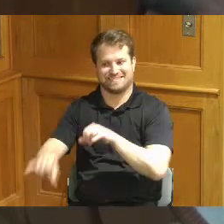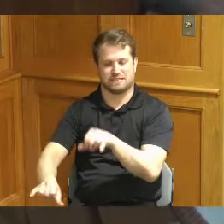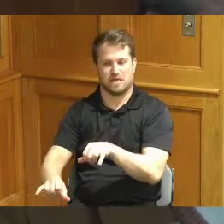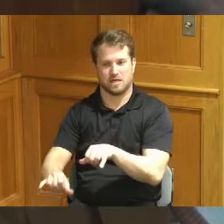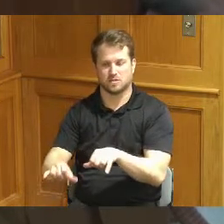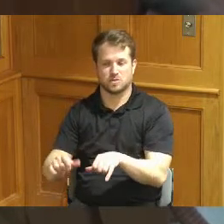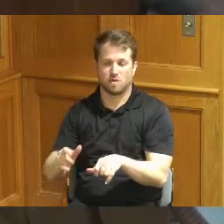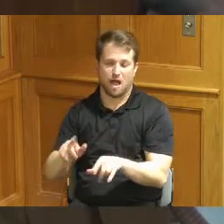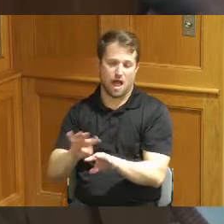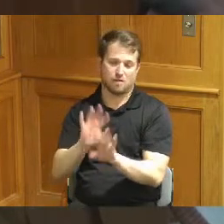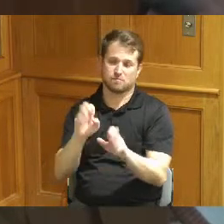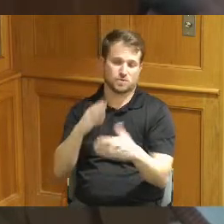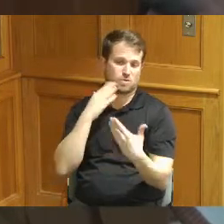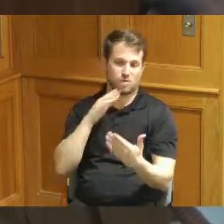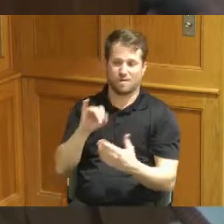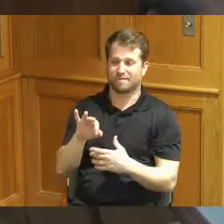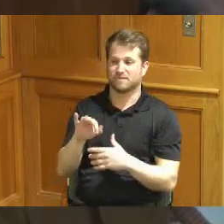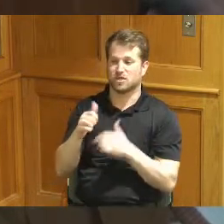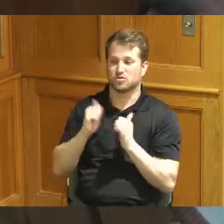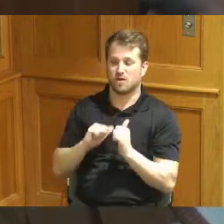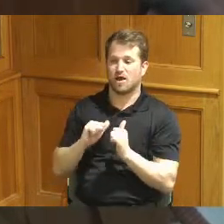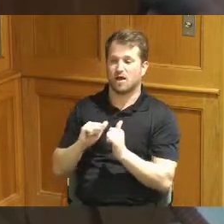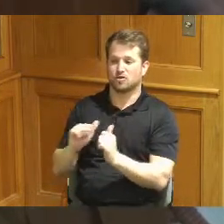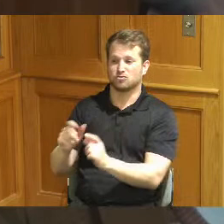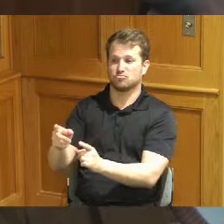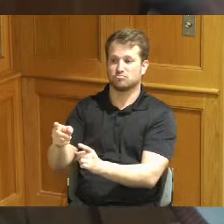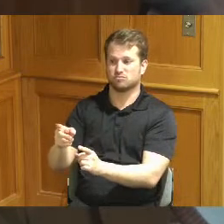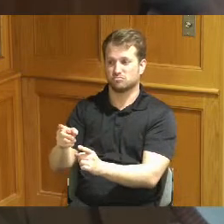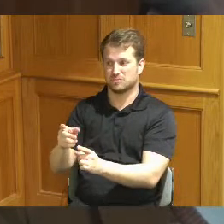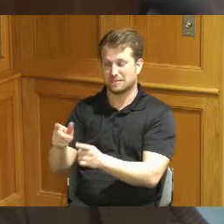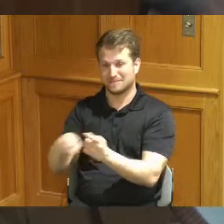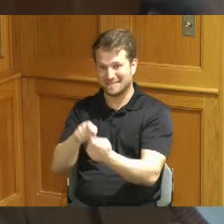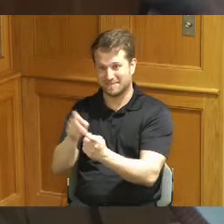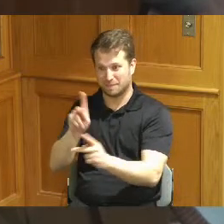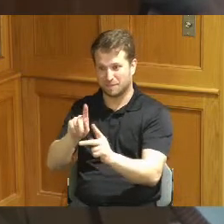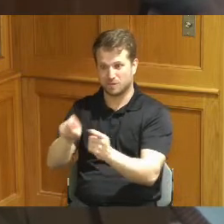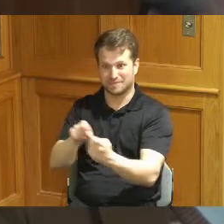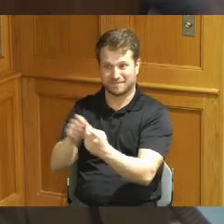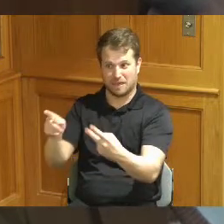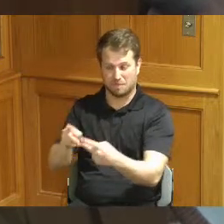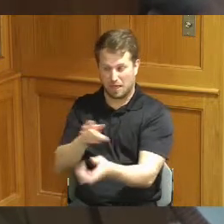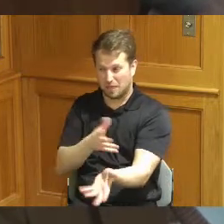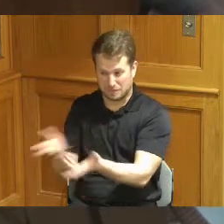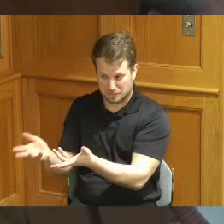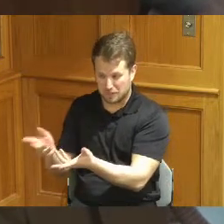made for certain individuals in certain places but I sure would benefit from that information